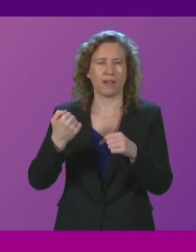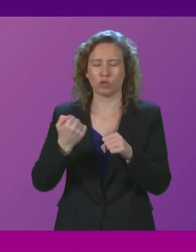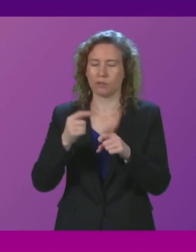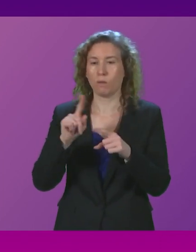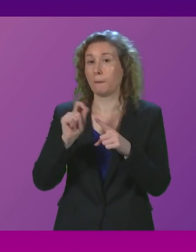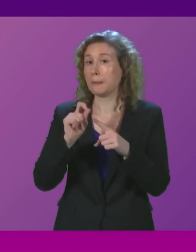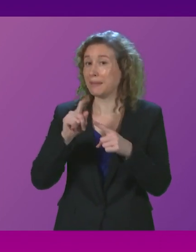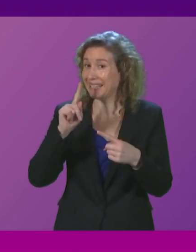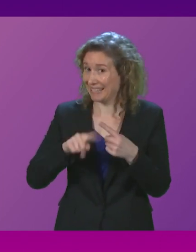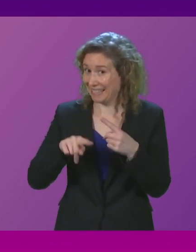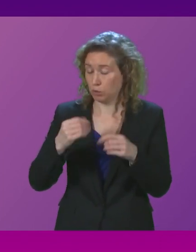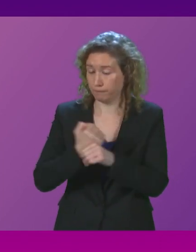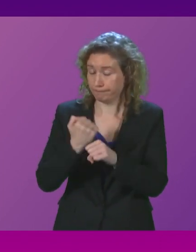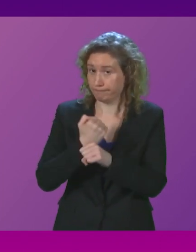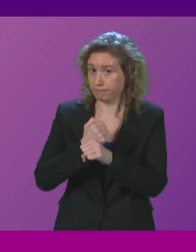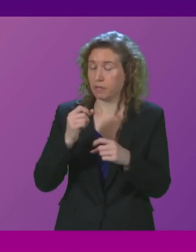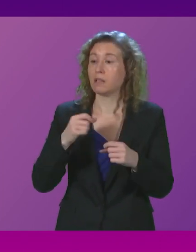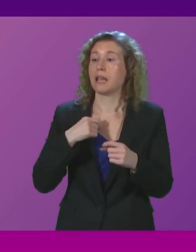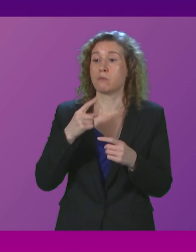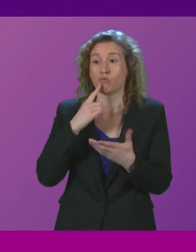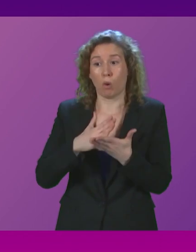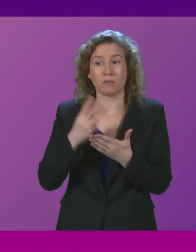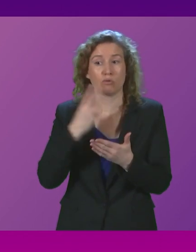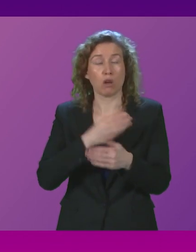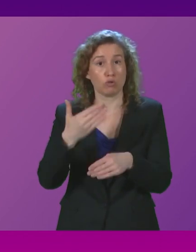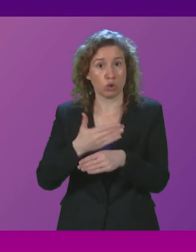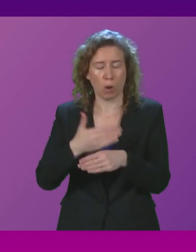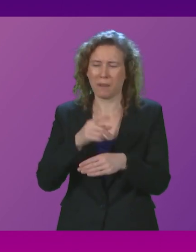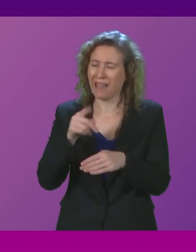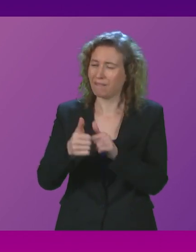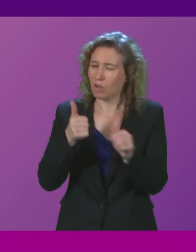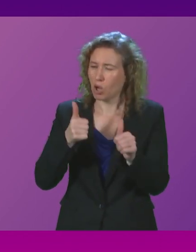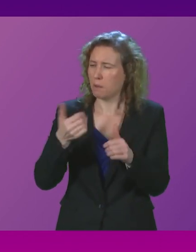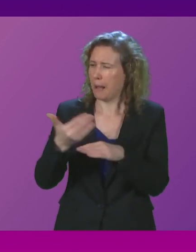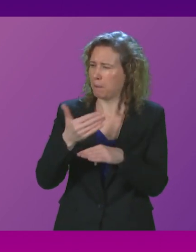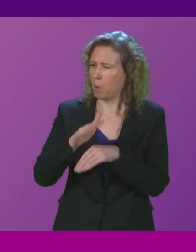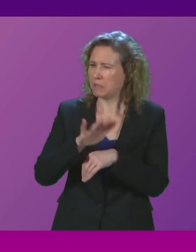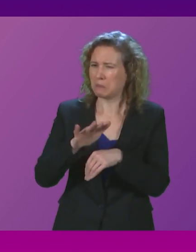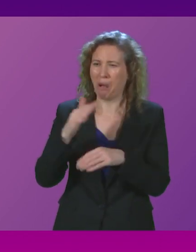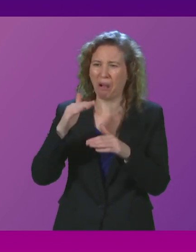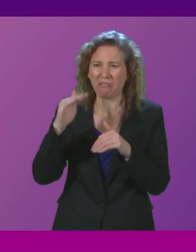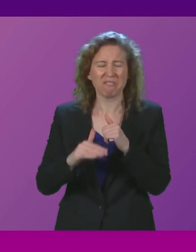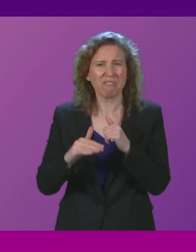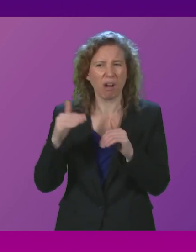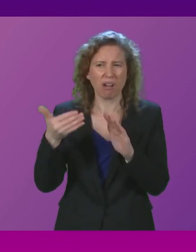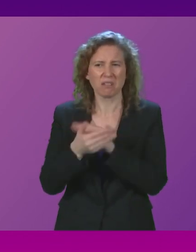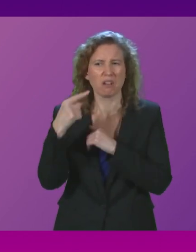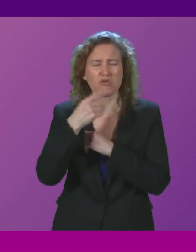equipment, with a promise from ministers of 300 jobs. That firm now employs less than half that number of people and it has just begun a consultation